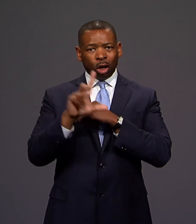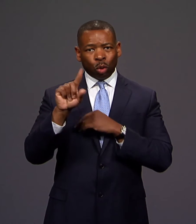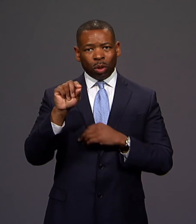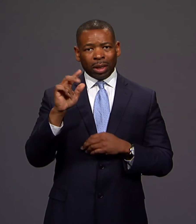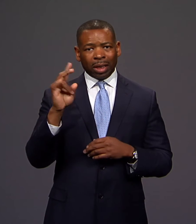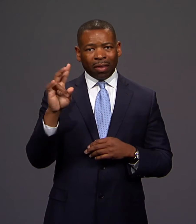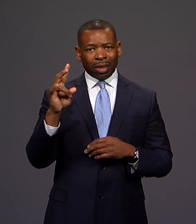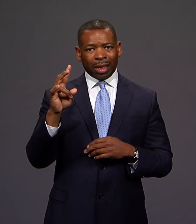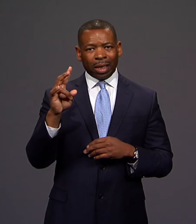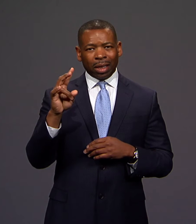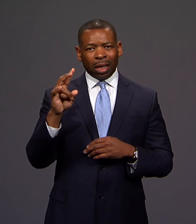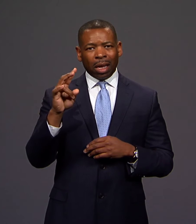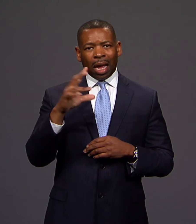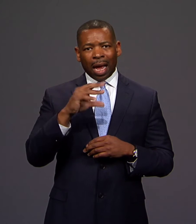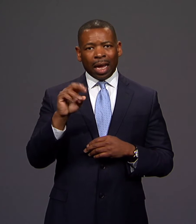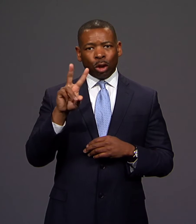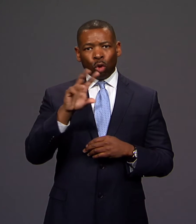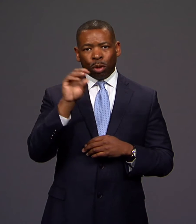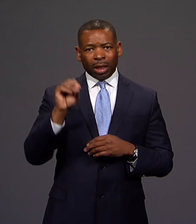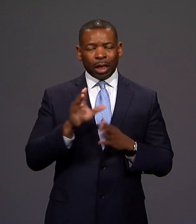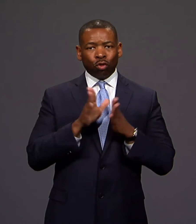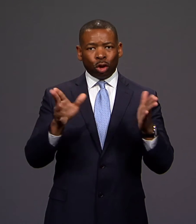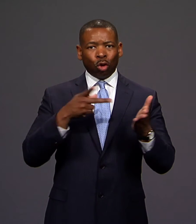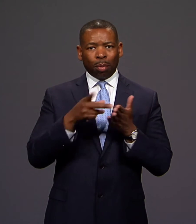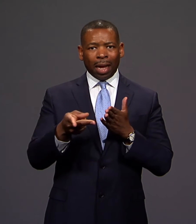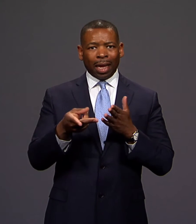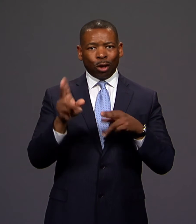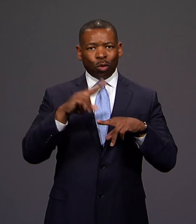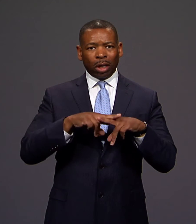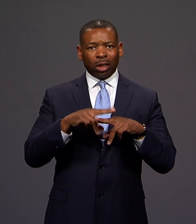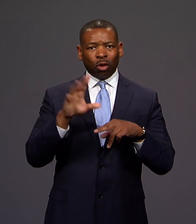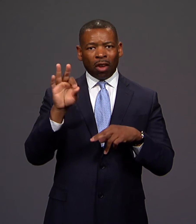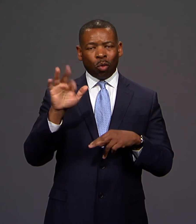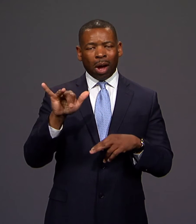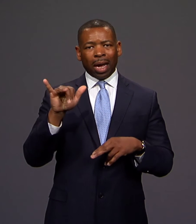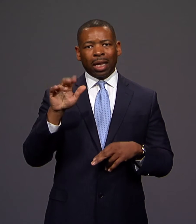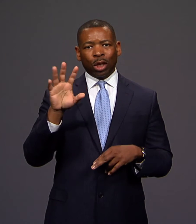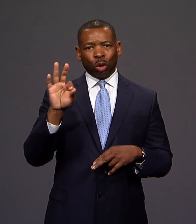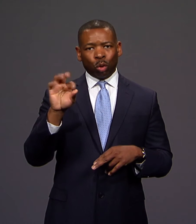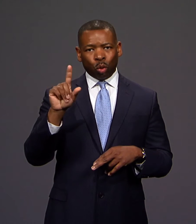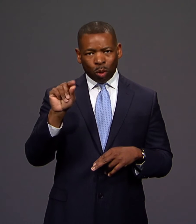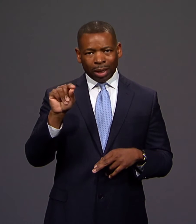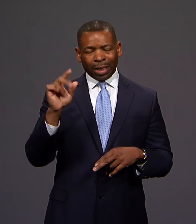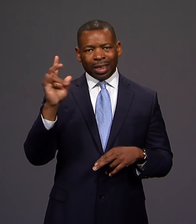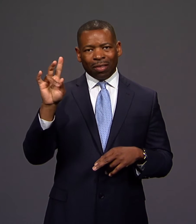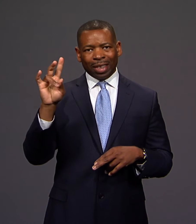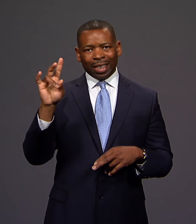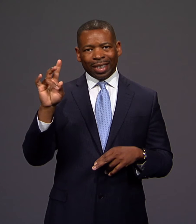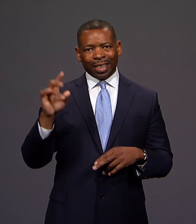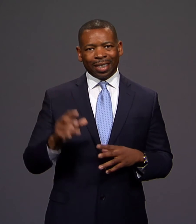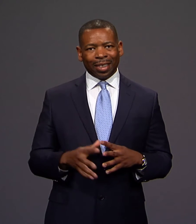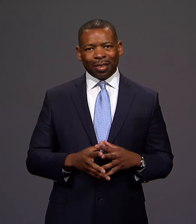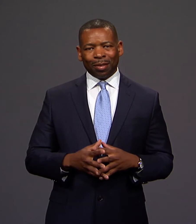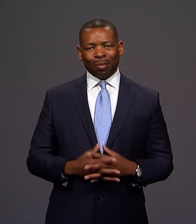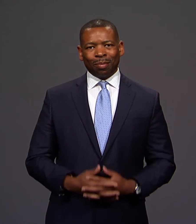for Fall 2017, and two percent general pay increase for Fiscal Year of 2017.